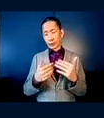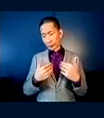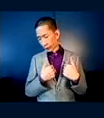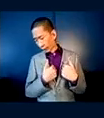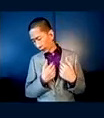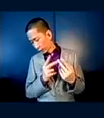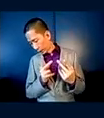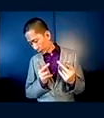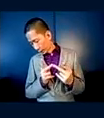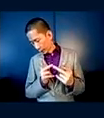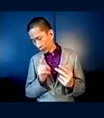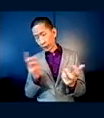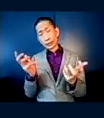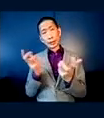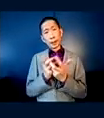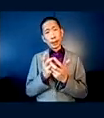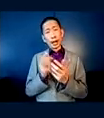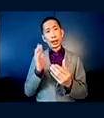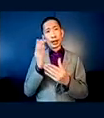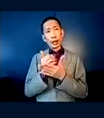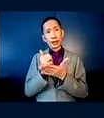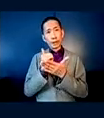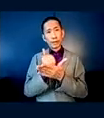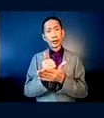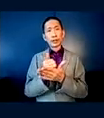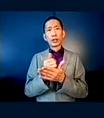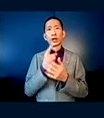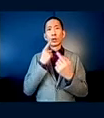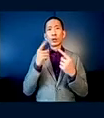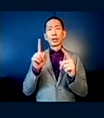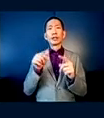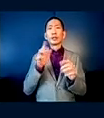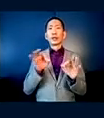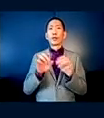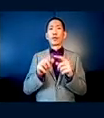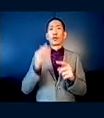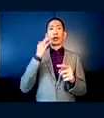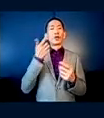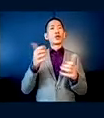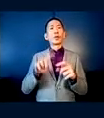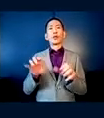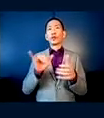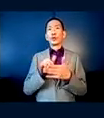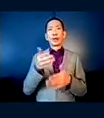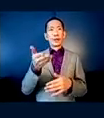THAT MEANS THERE ARE PLACE WHERE IS COMBINE INTERVENTION ACTUALLY HURTS, IMPORTANT TO KNOW BECAUSE